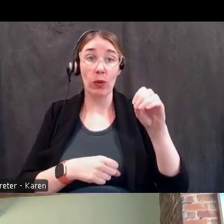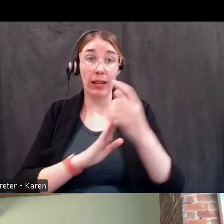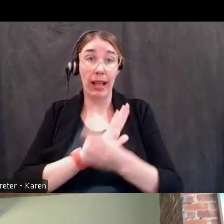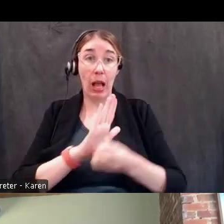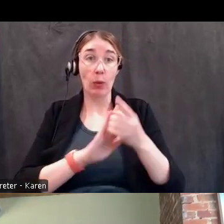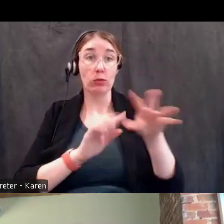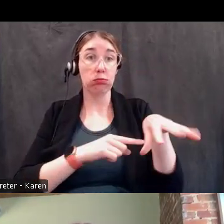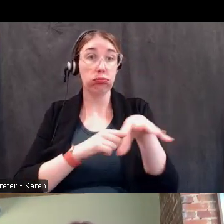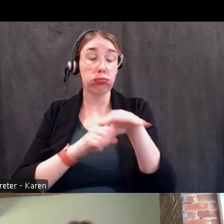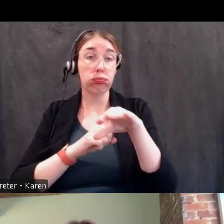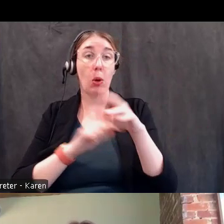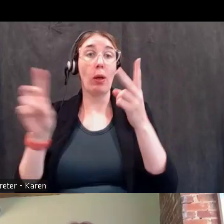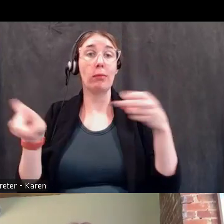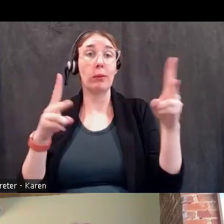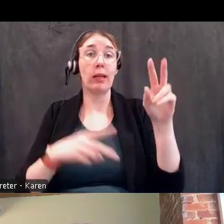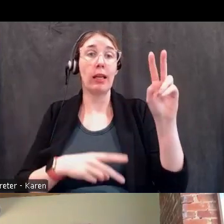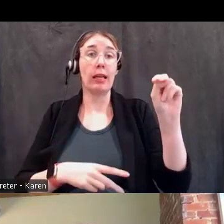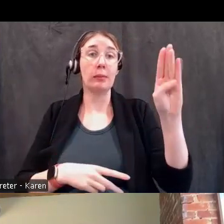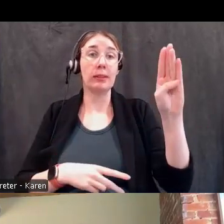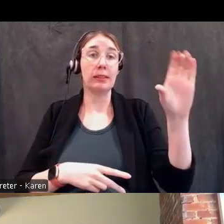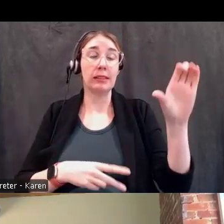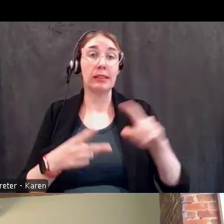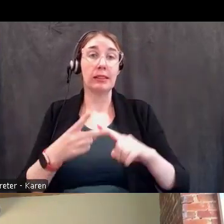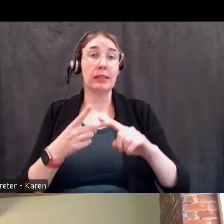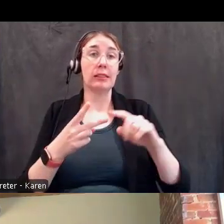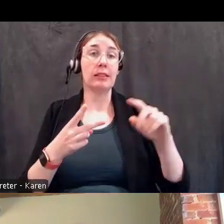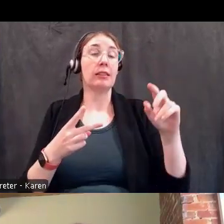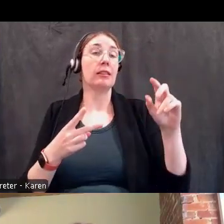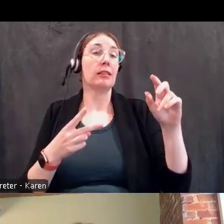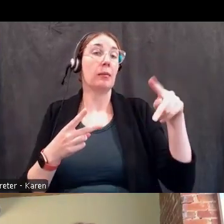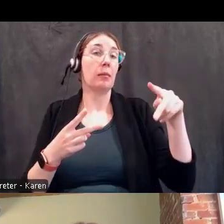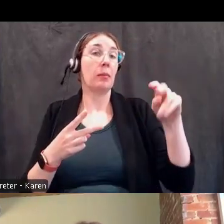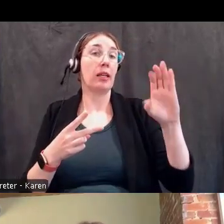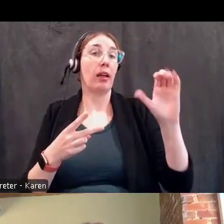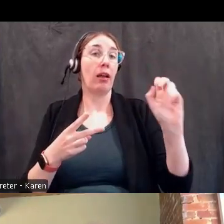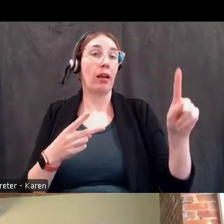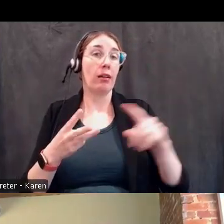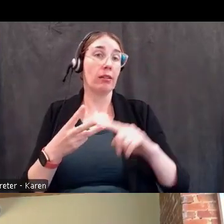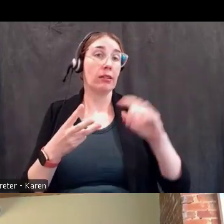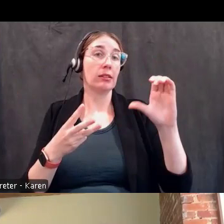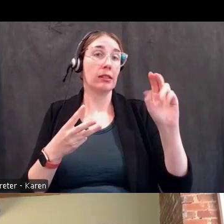your USA network, Peacock, or your CNBC. So I encourage you guys to really check that